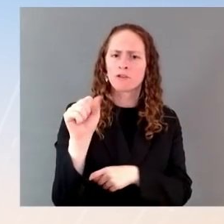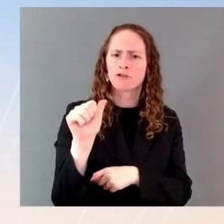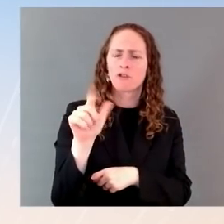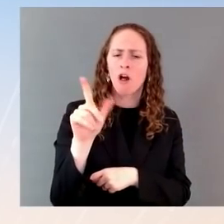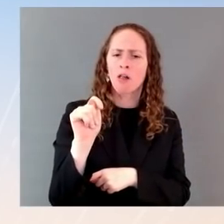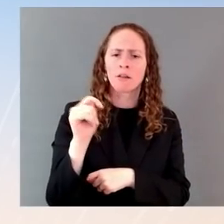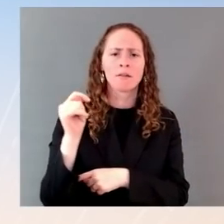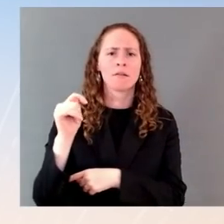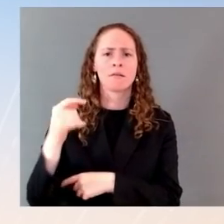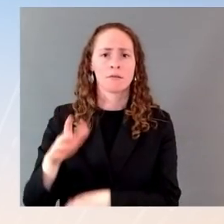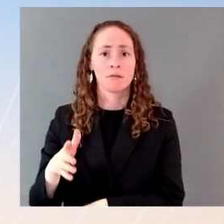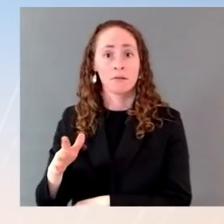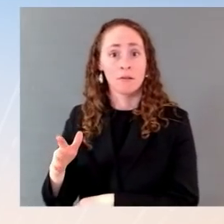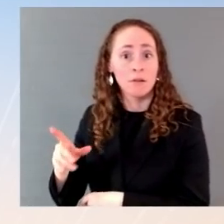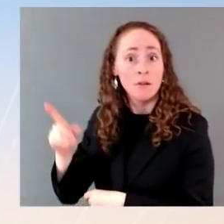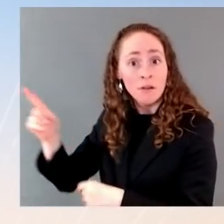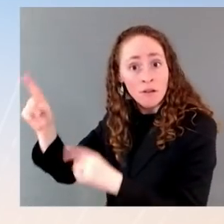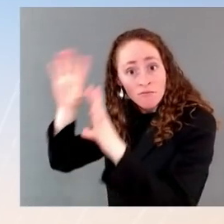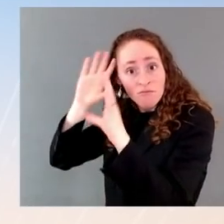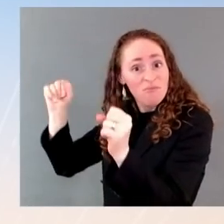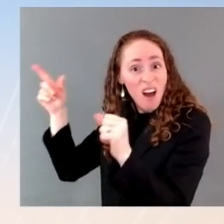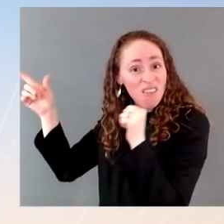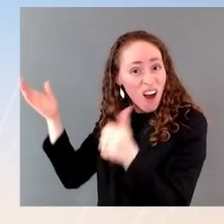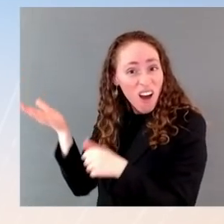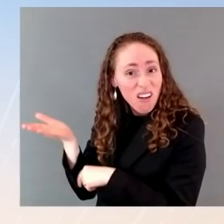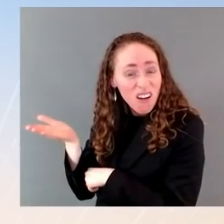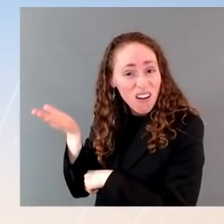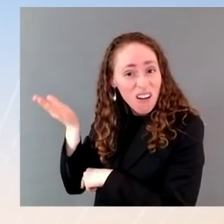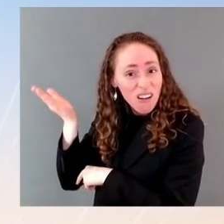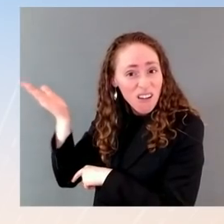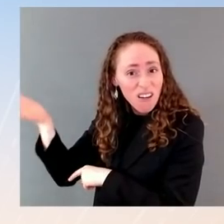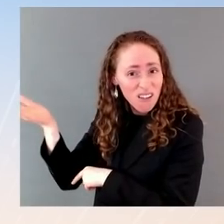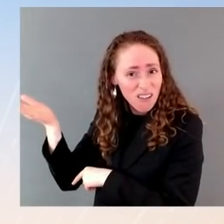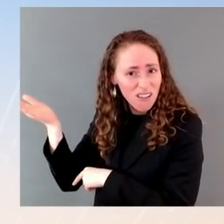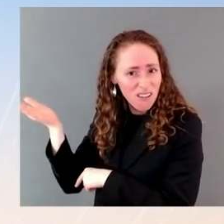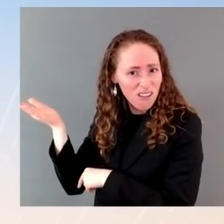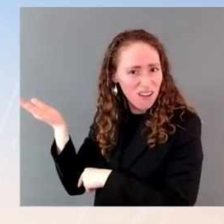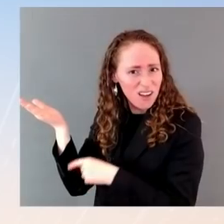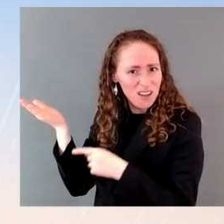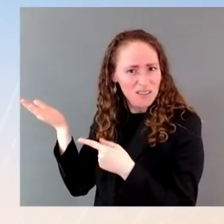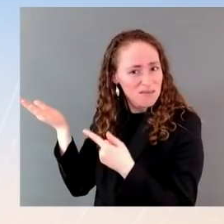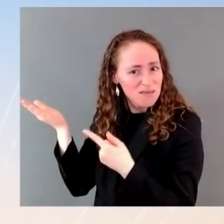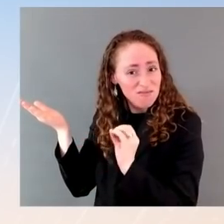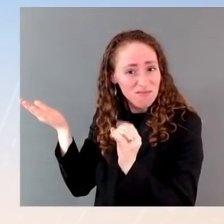but we are working to get this bill done. The Press: But does he oppose it? Ms. Psaki: Again, he didn't propose it initially.